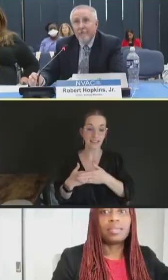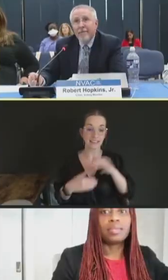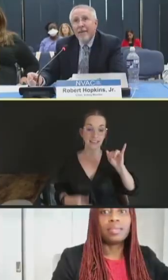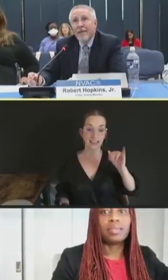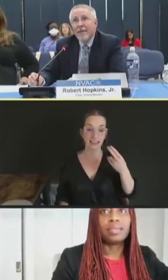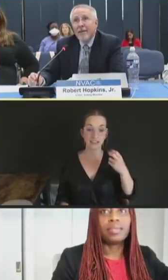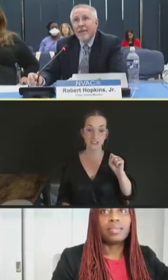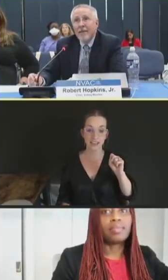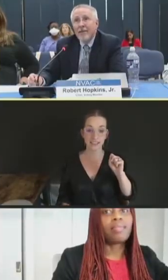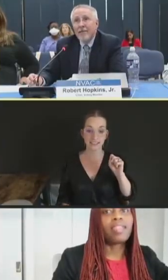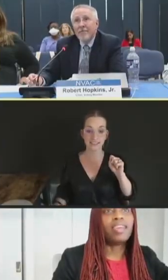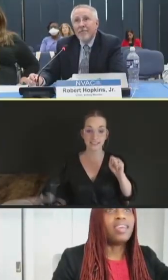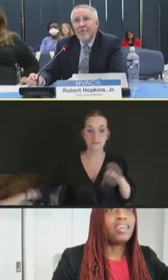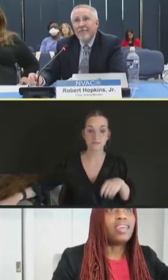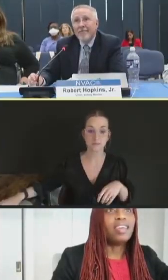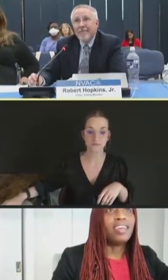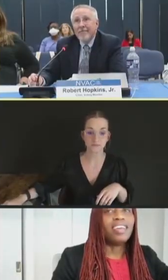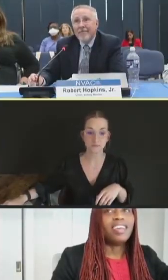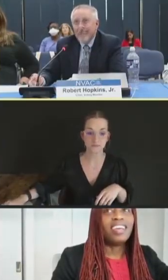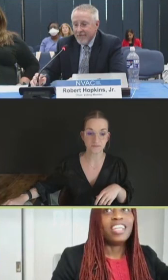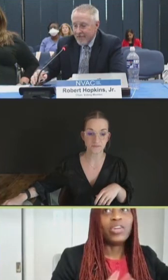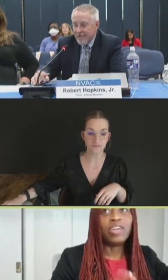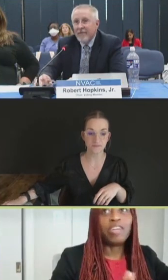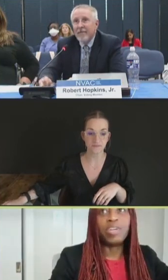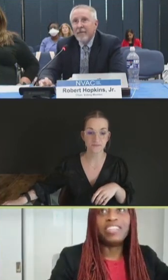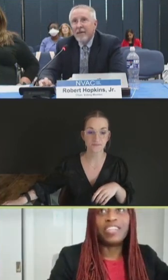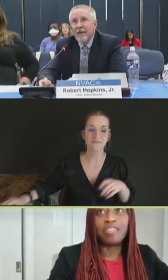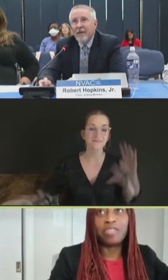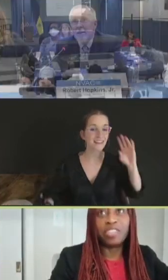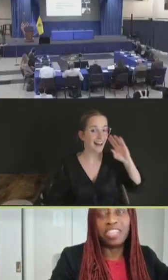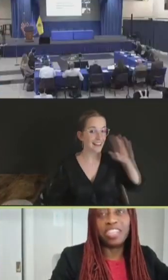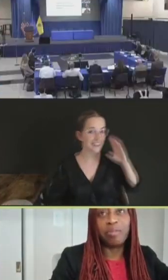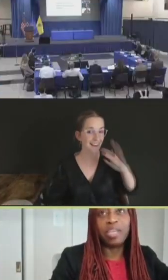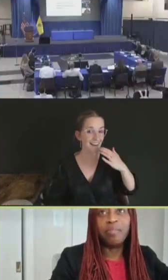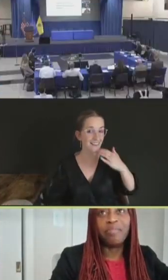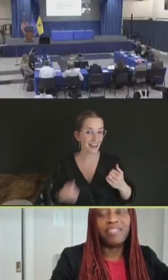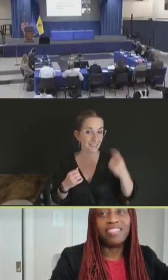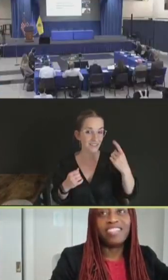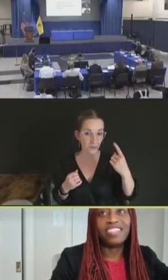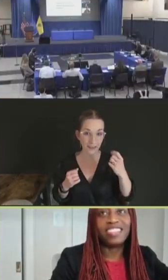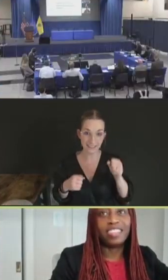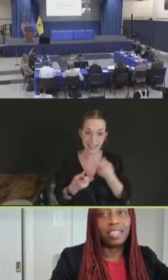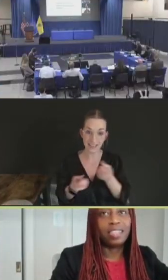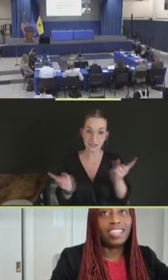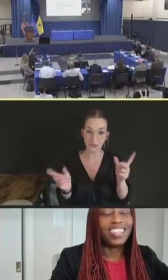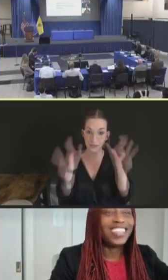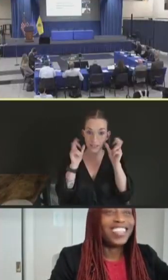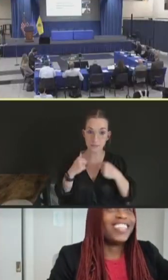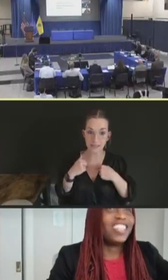Uzo Chukwuma: Hello, everyone. Good afternoon. Can you hear me? Robert Hopkins: You're loud and clear and I see your face.